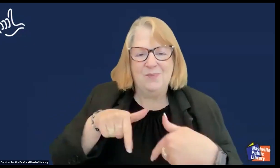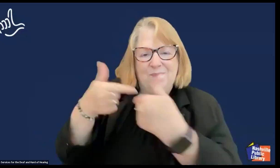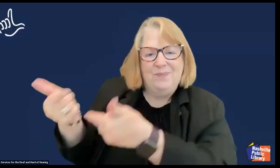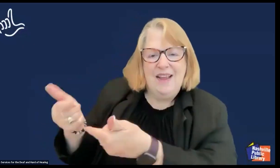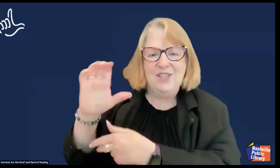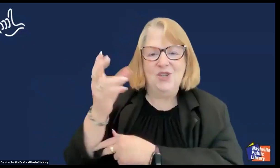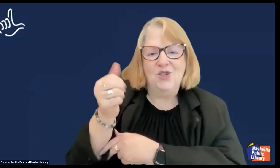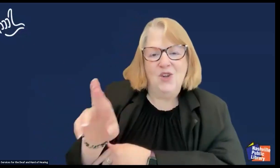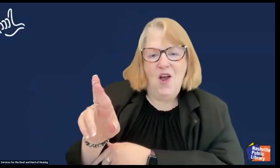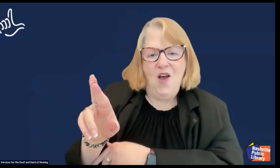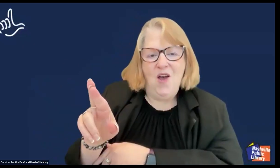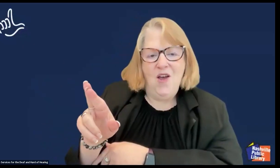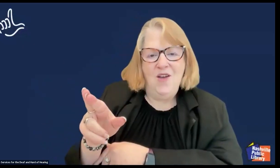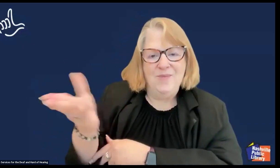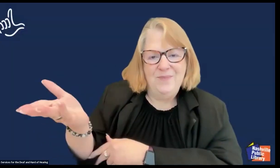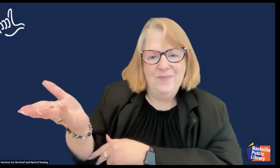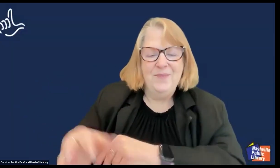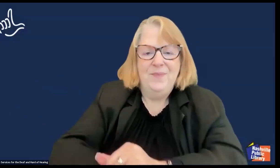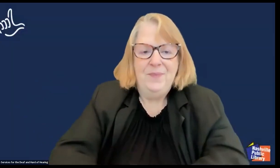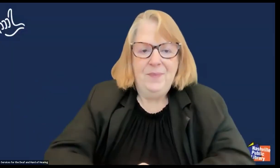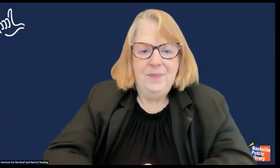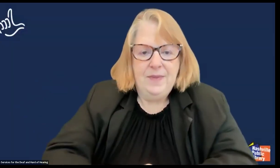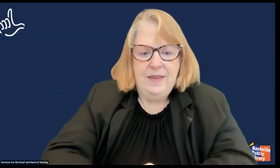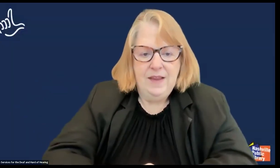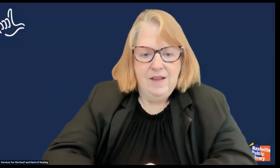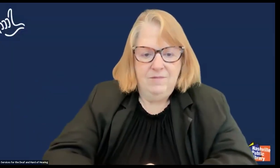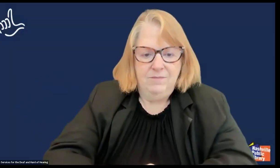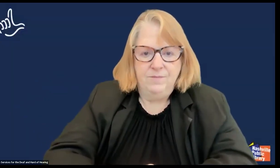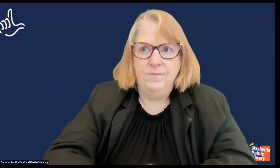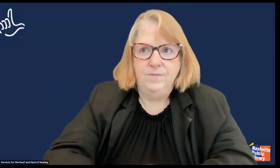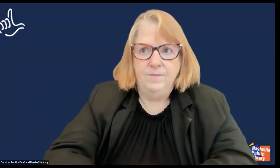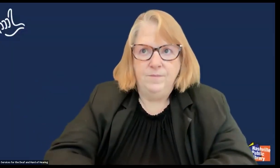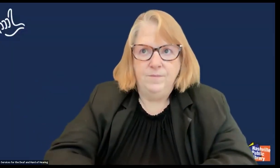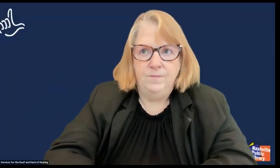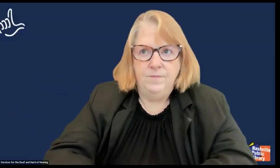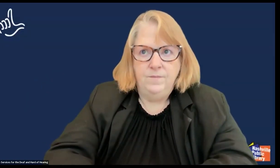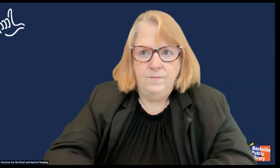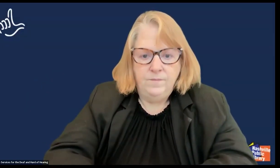the survey question that we have for you. So thank you all for being here. And now I will introduce Dr. Charleen.